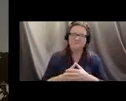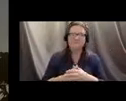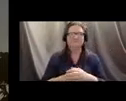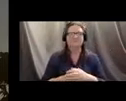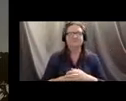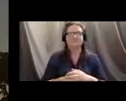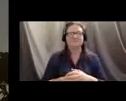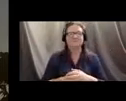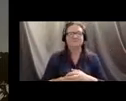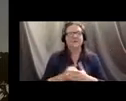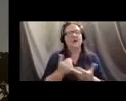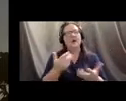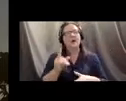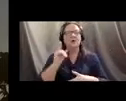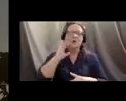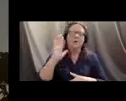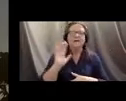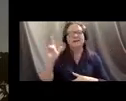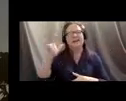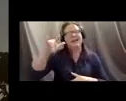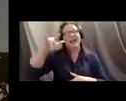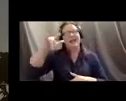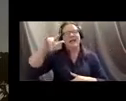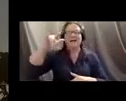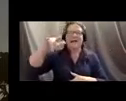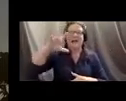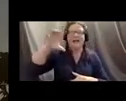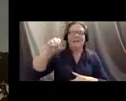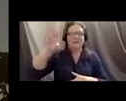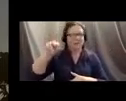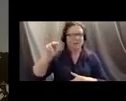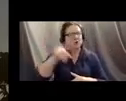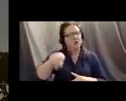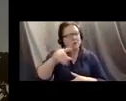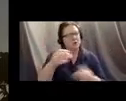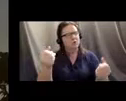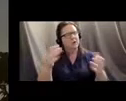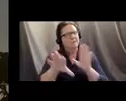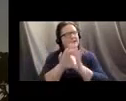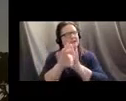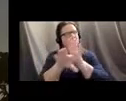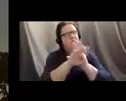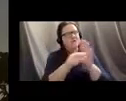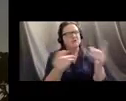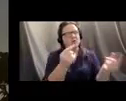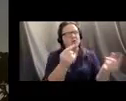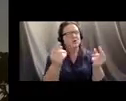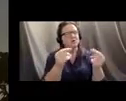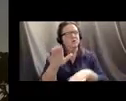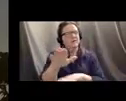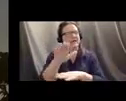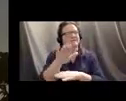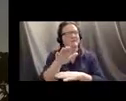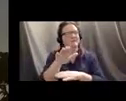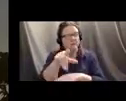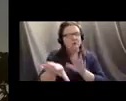Not to sound like an airline agency, but you have many choices of what you can do in your afternoon.